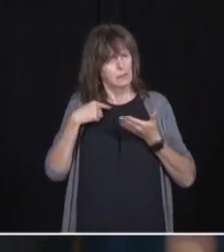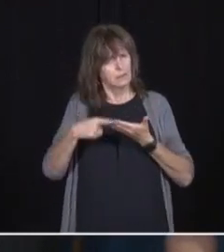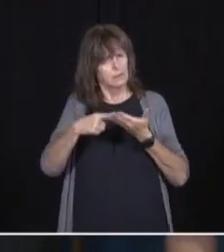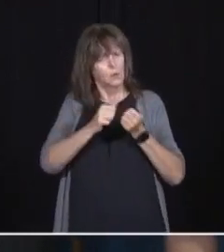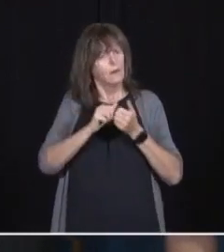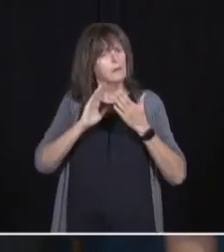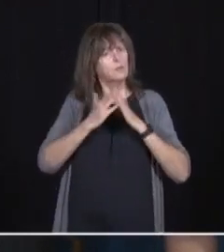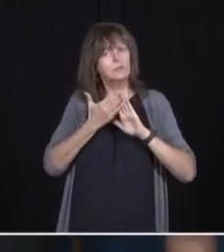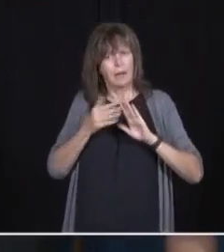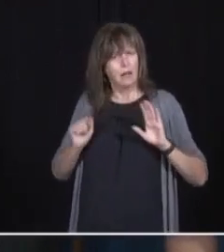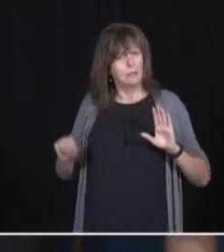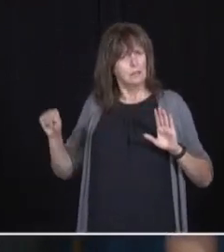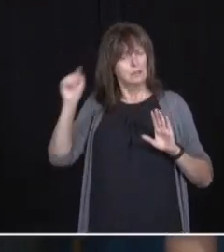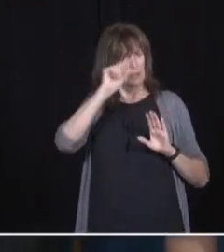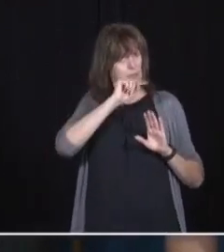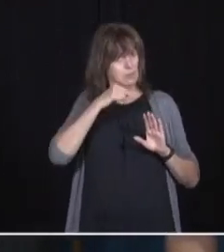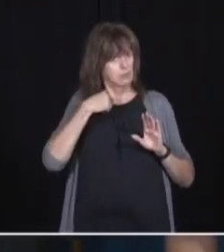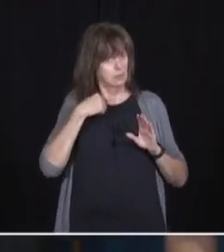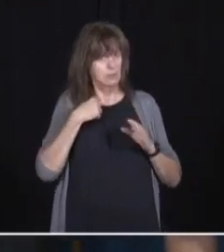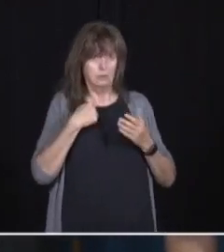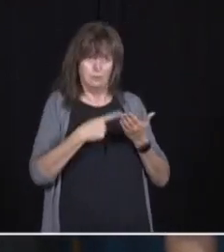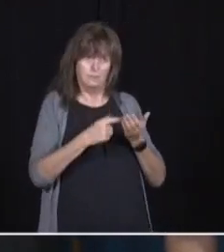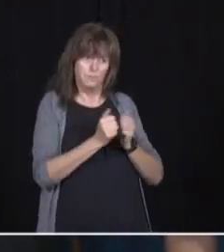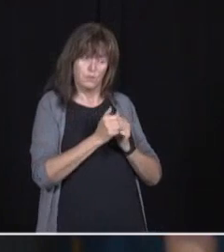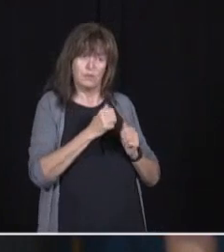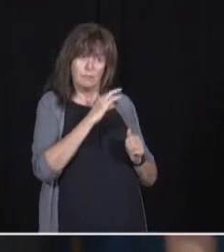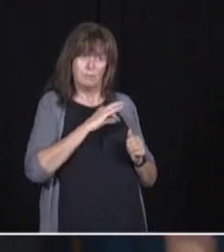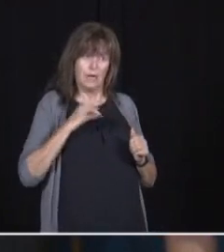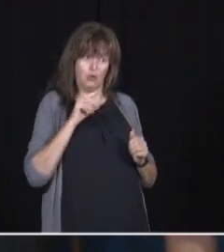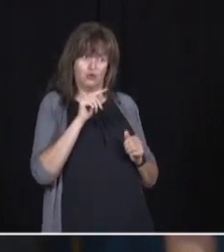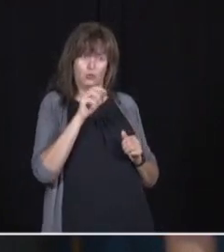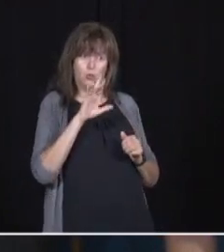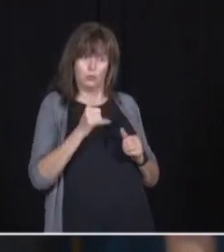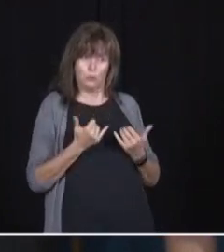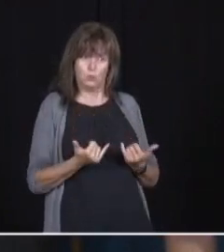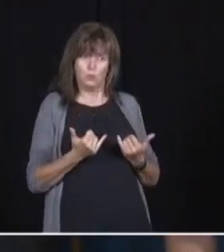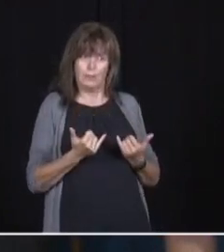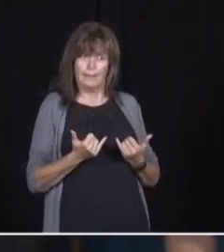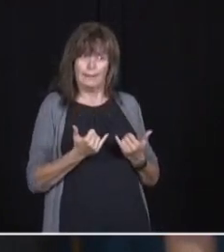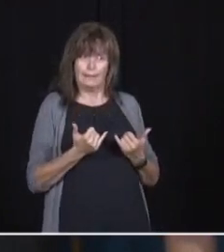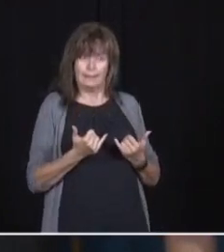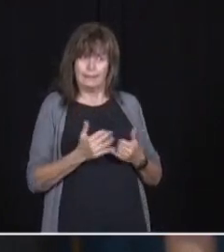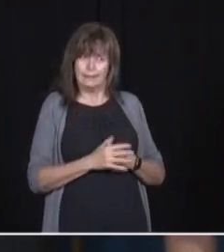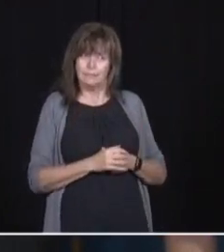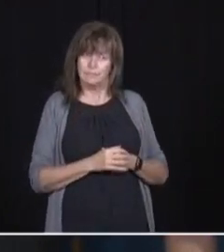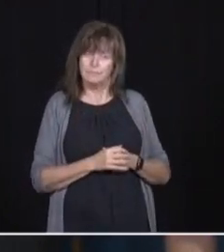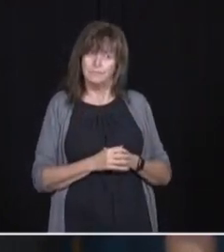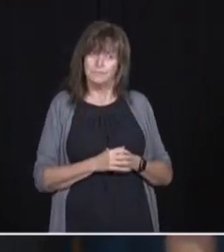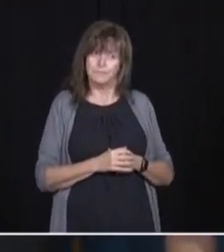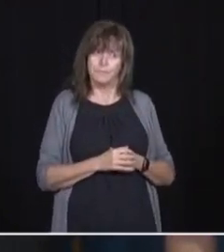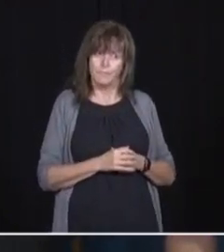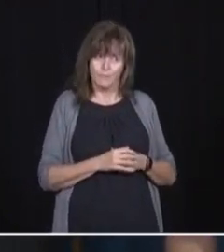But the other thing that I talked to about a number of minutes Bill officials including a call today with meritorious and also in